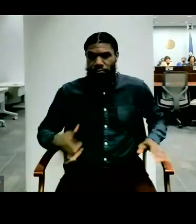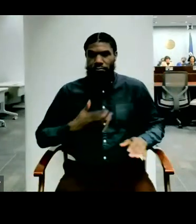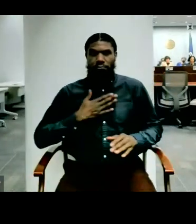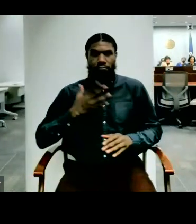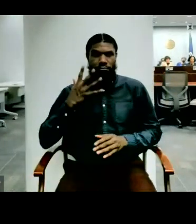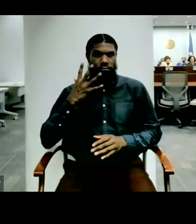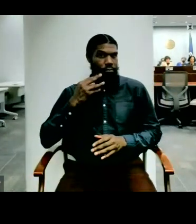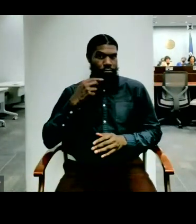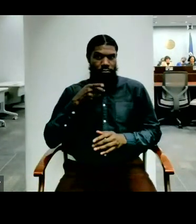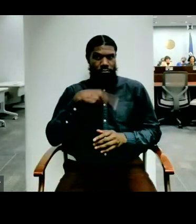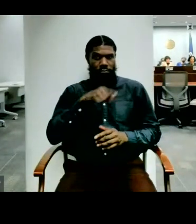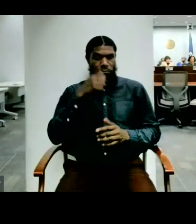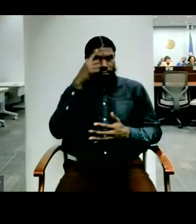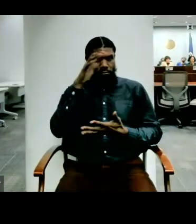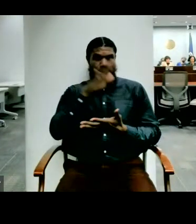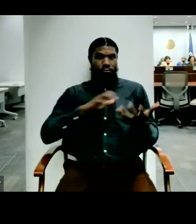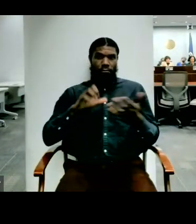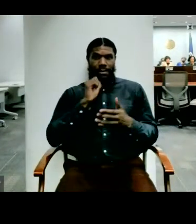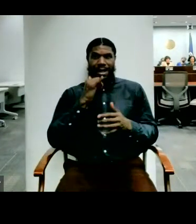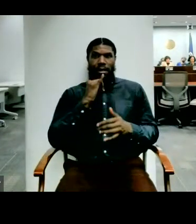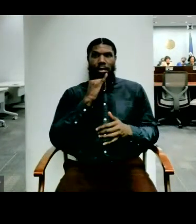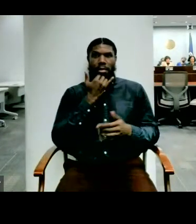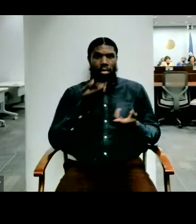the staffing agencies and the client employers play a role in that.